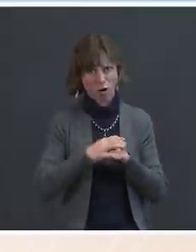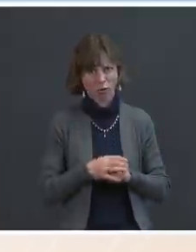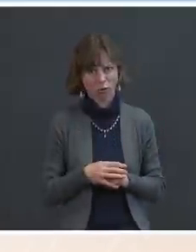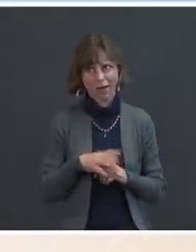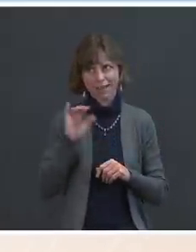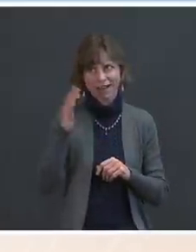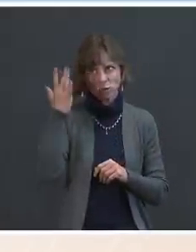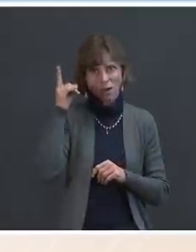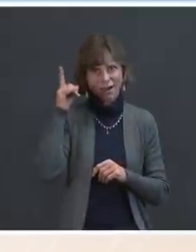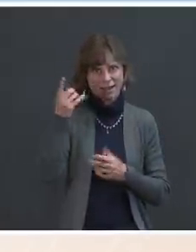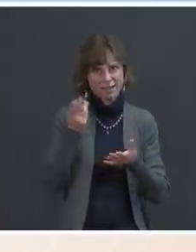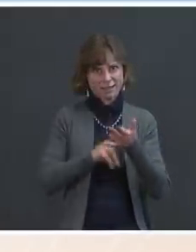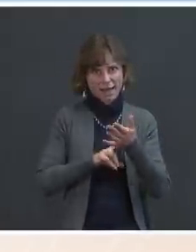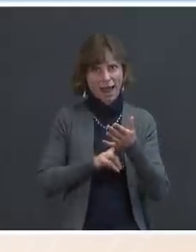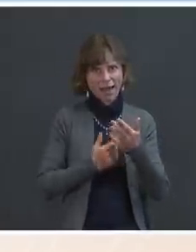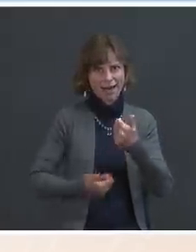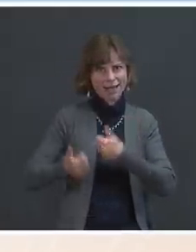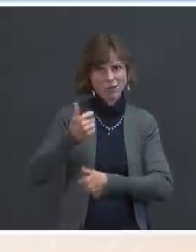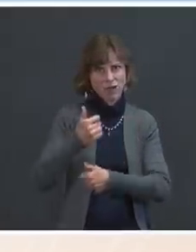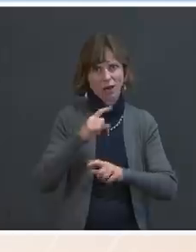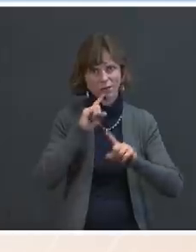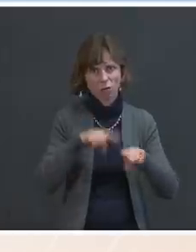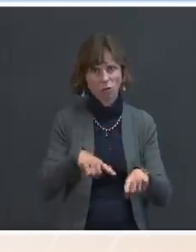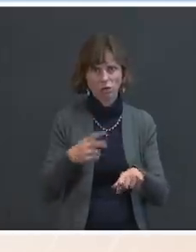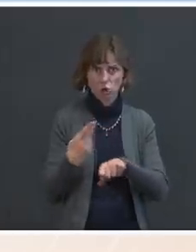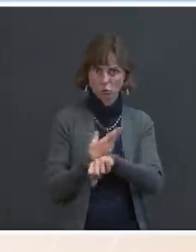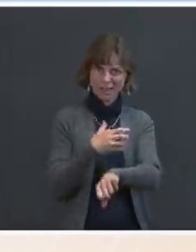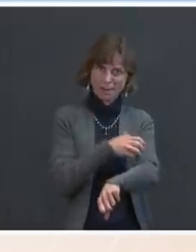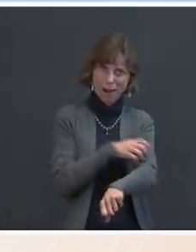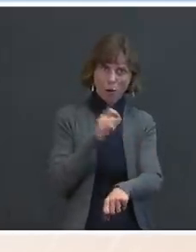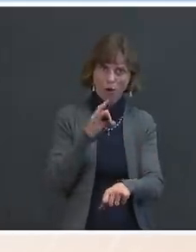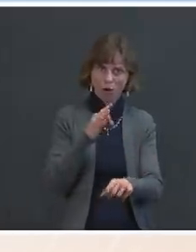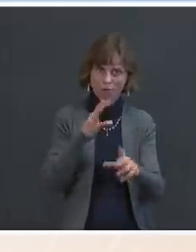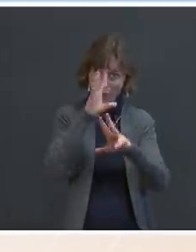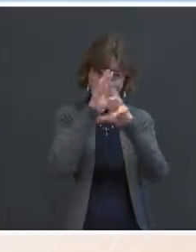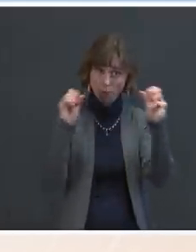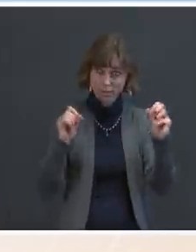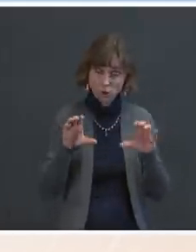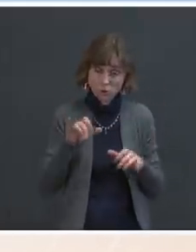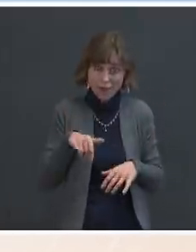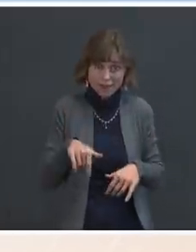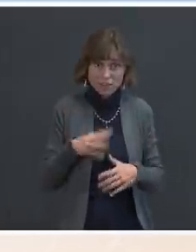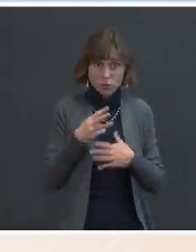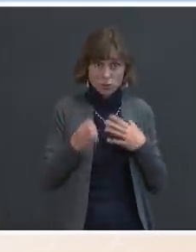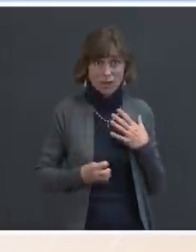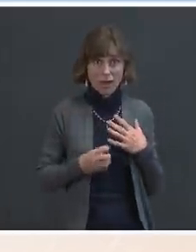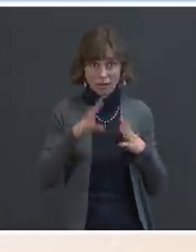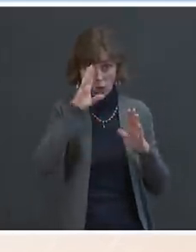used the power of the presidency to do that this weekend. And he is hopeful that Democrats and Republicans then can work together to get that done.